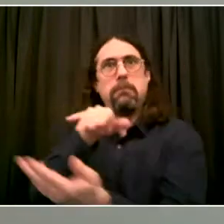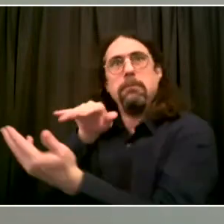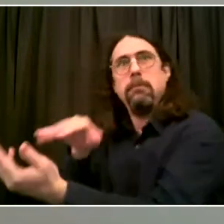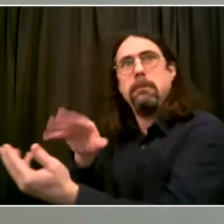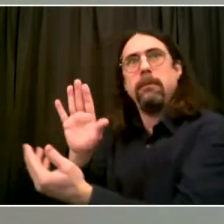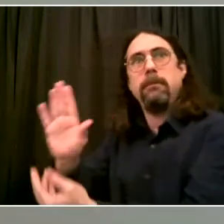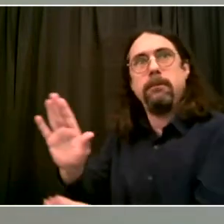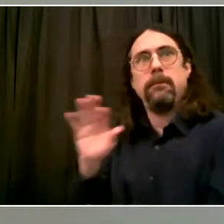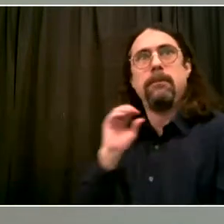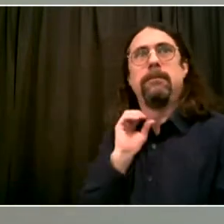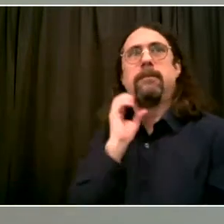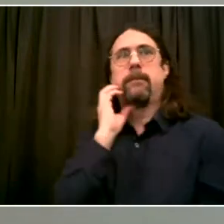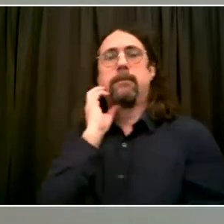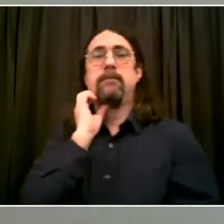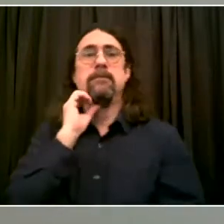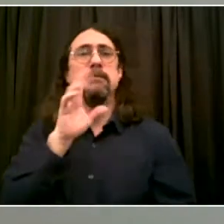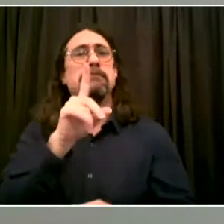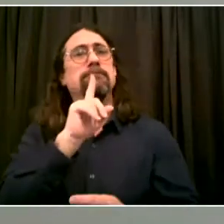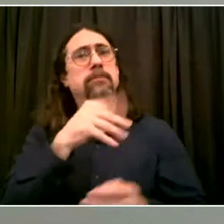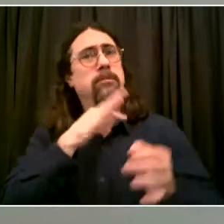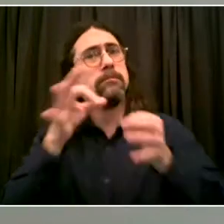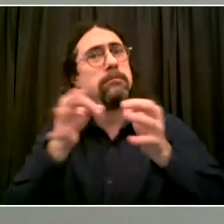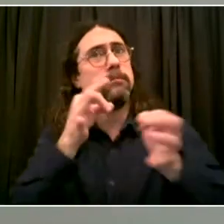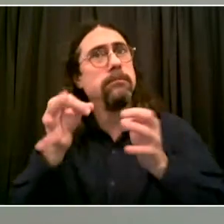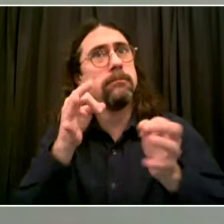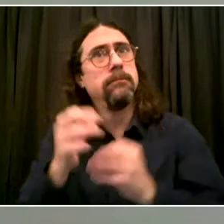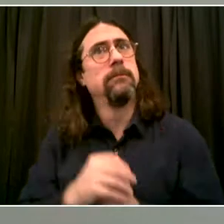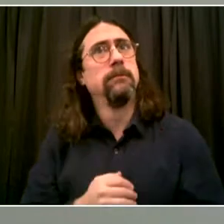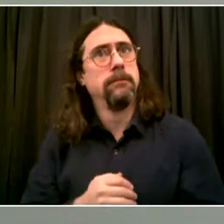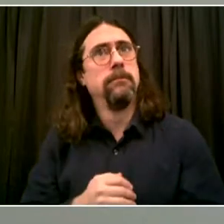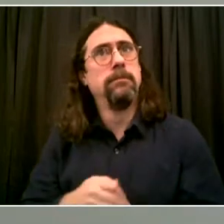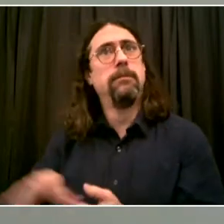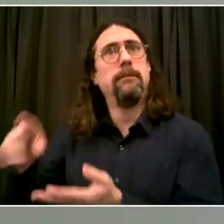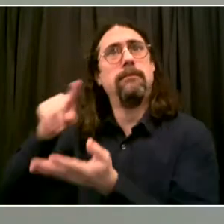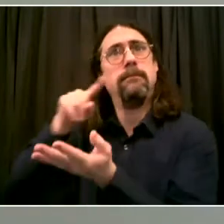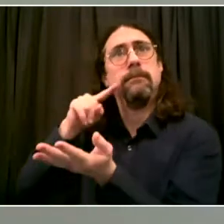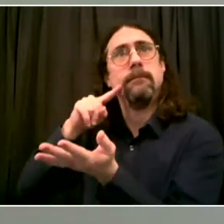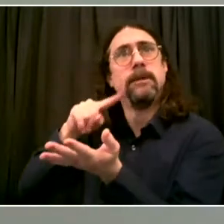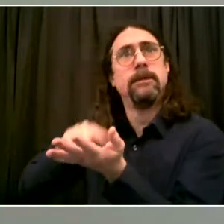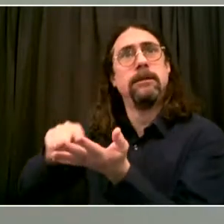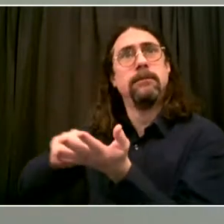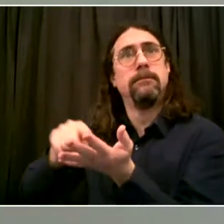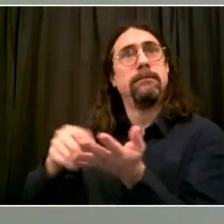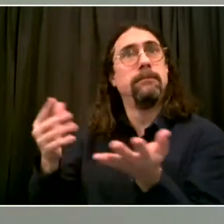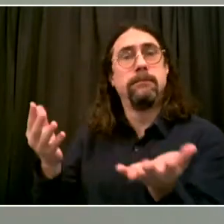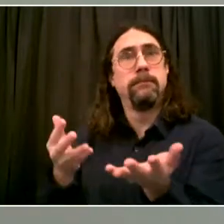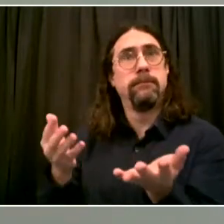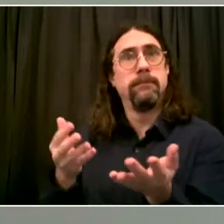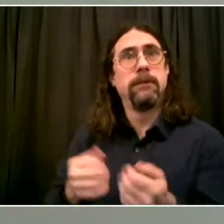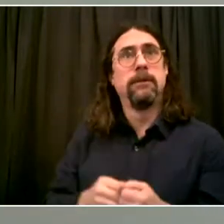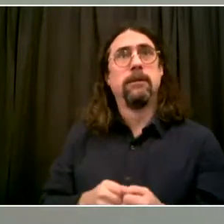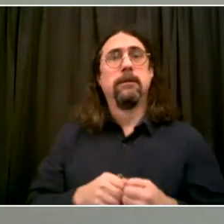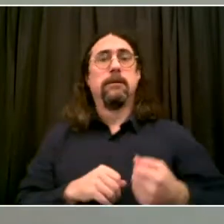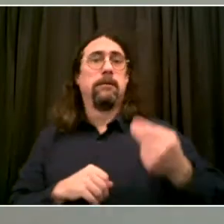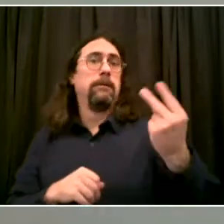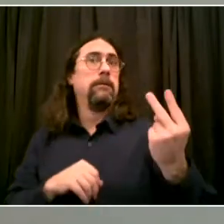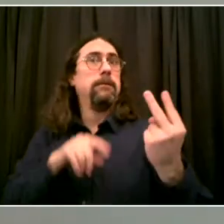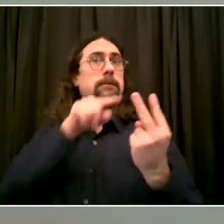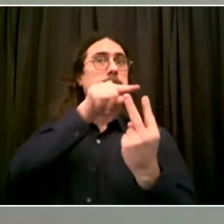ALL THE DATA FROROJM OHNSON & JOHNSON IS THAT THE TWO VACCINES THAT ARARE AUTHORIZED IN THE U.S.,